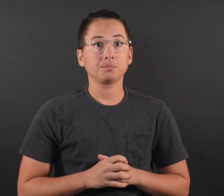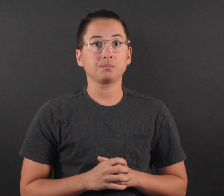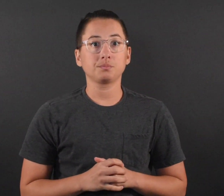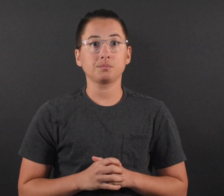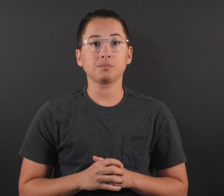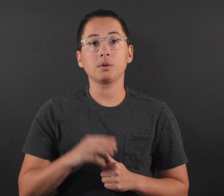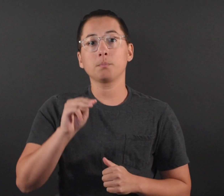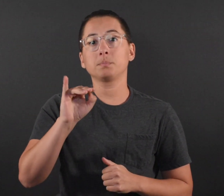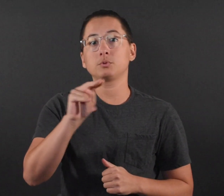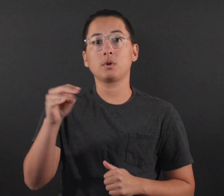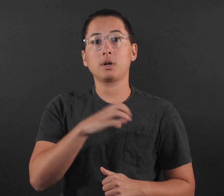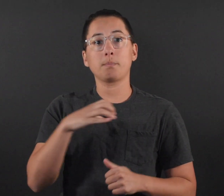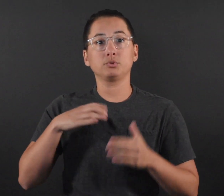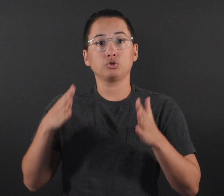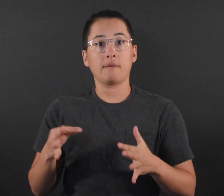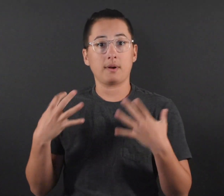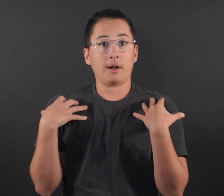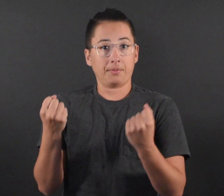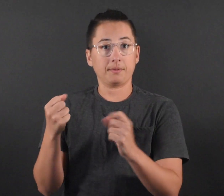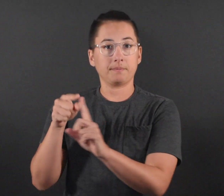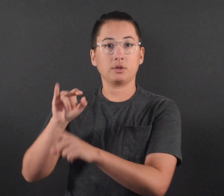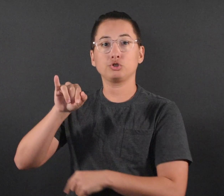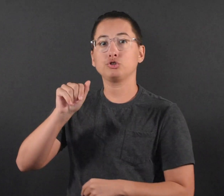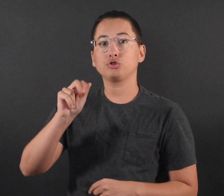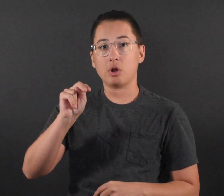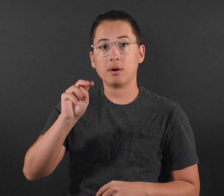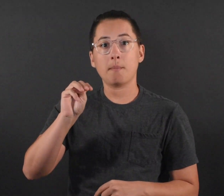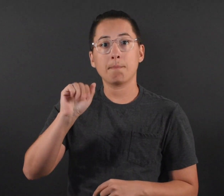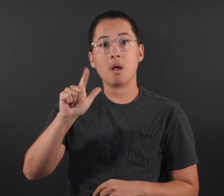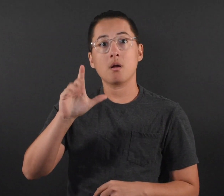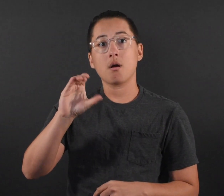“We know the last few years have been incredibly challenging mentally,